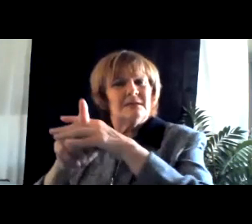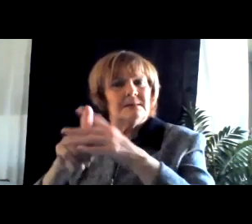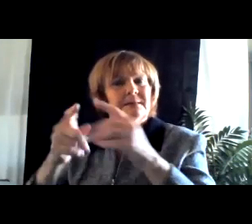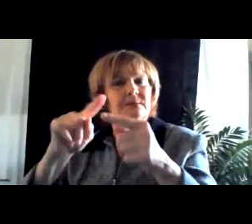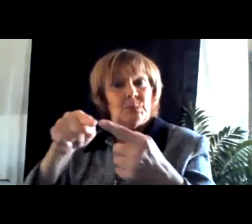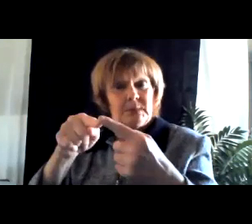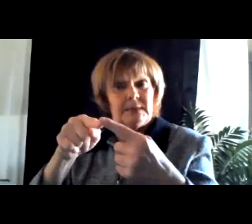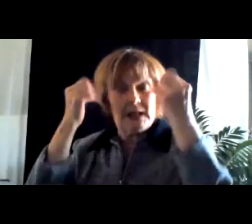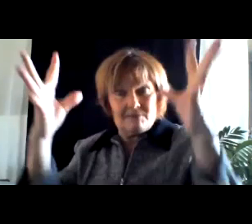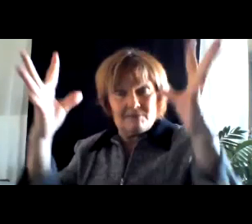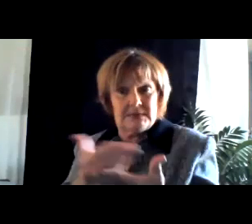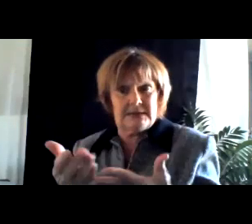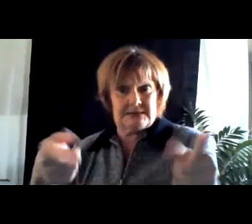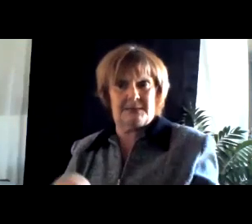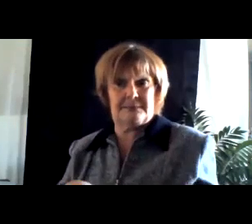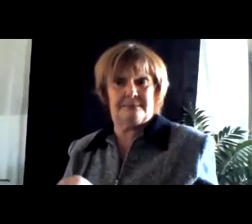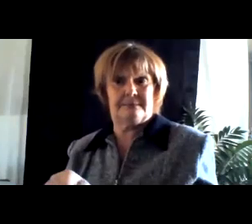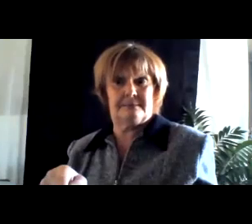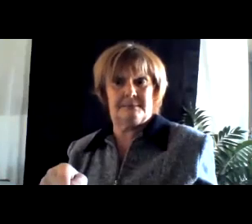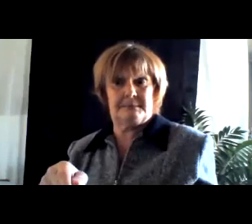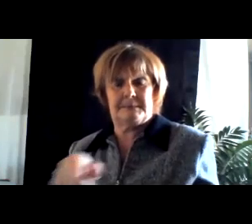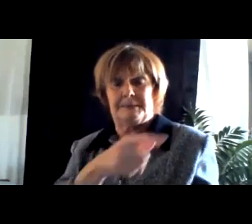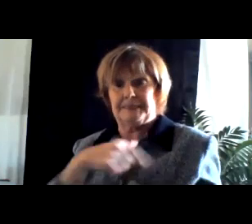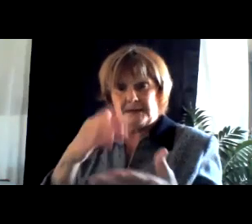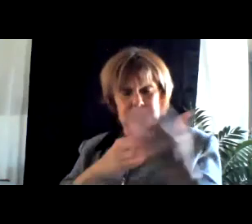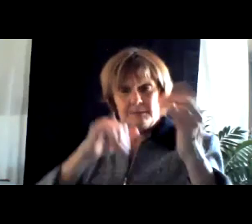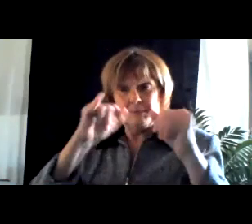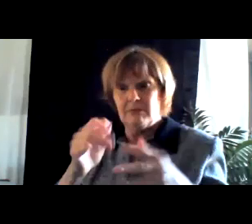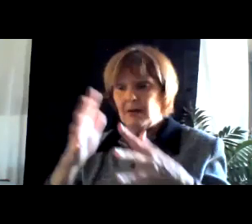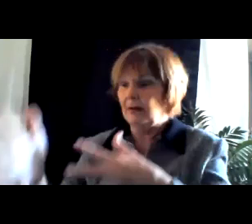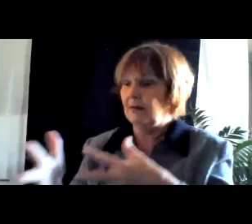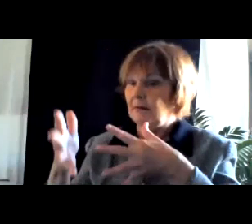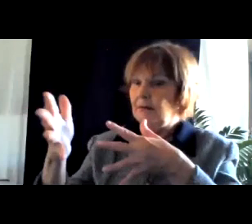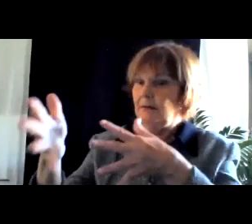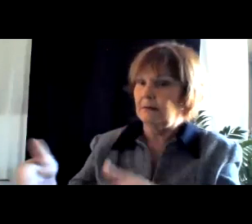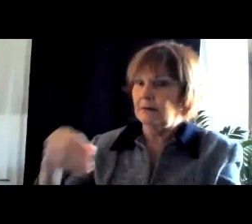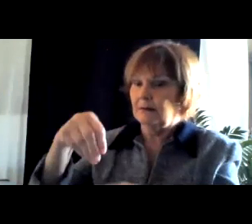We have individuals who are sometimes left in shelters by care workers or caregivers.